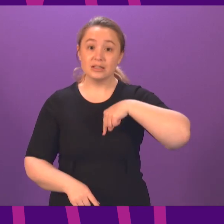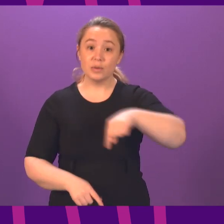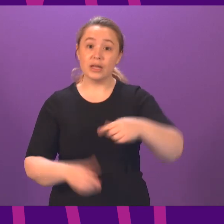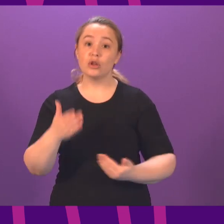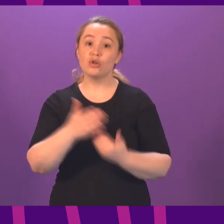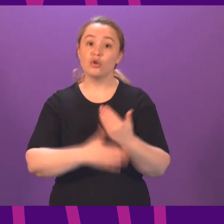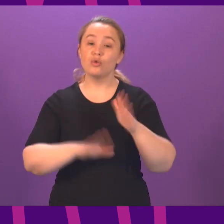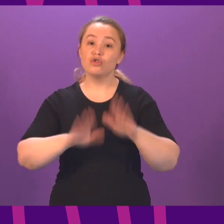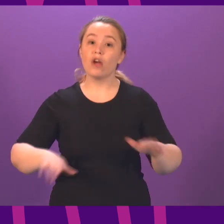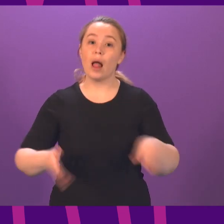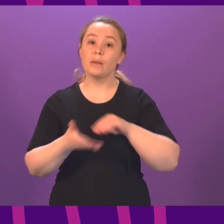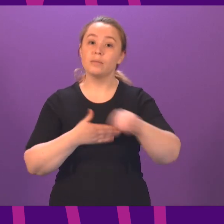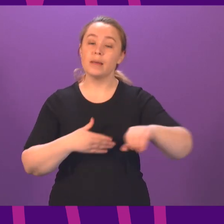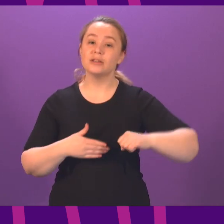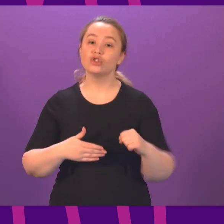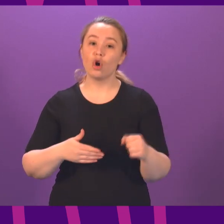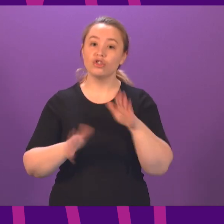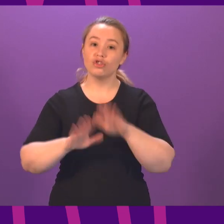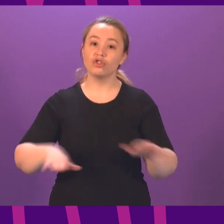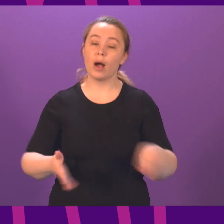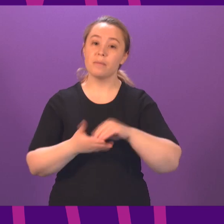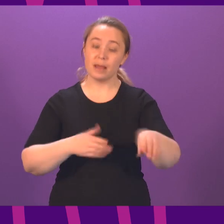the new Scottish child payment. Scotland is the only part of the United Kingdom to have